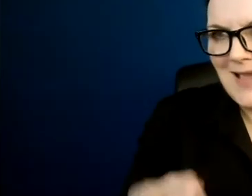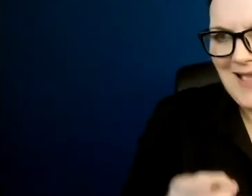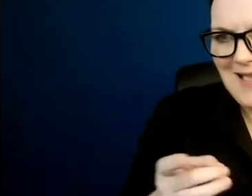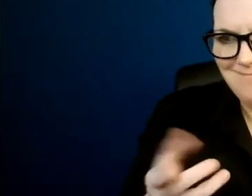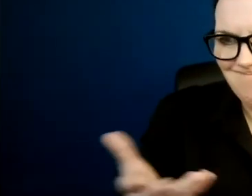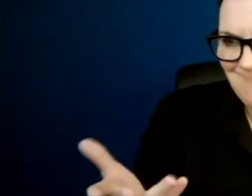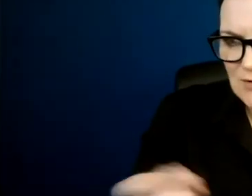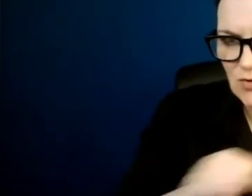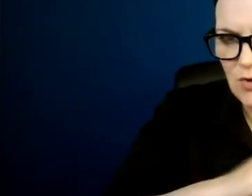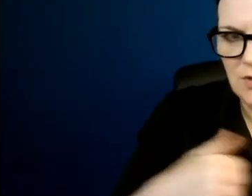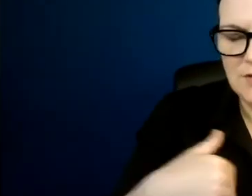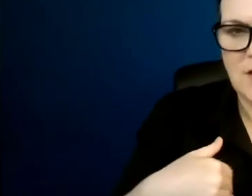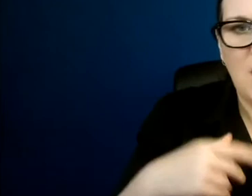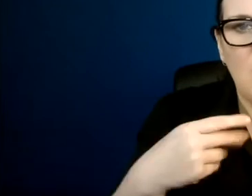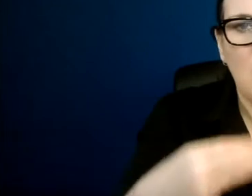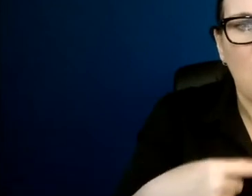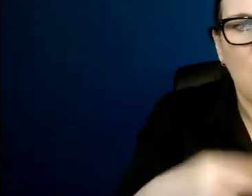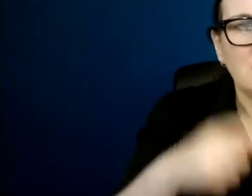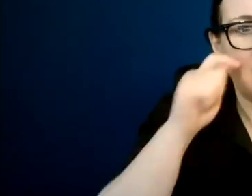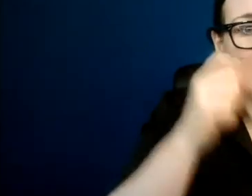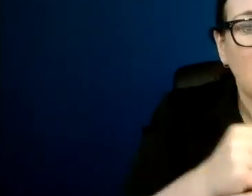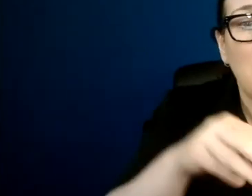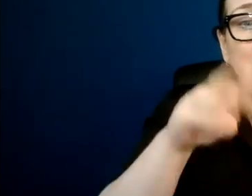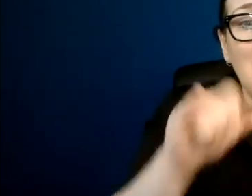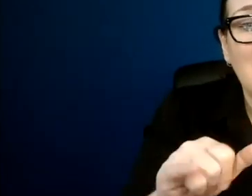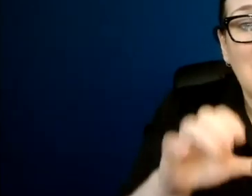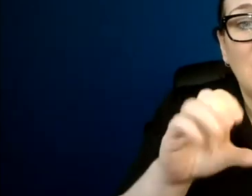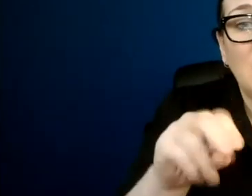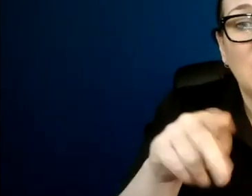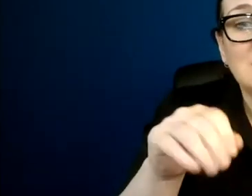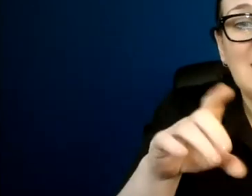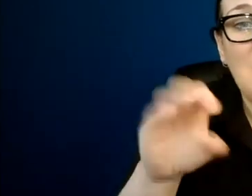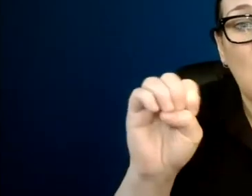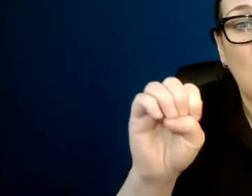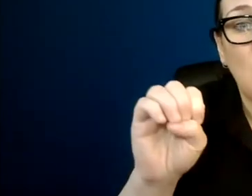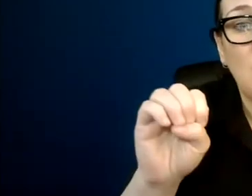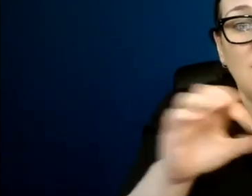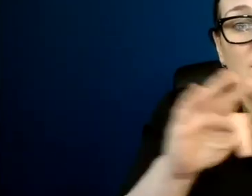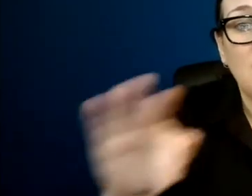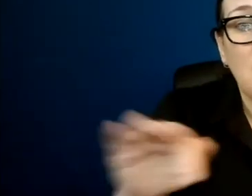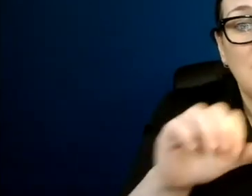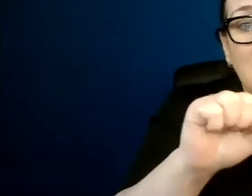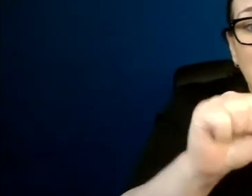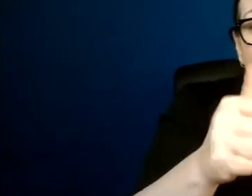(Indiscernible) bringing us through the tunnel, I have listened to her several times talking about